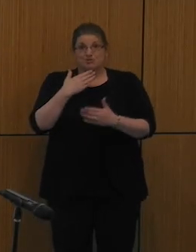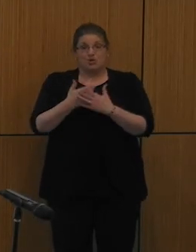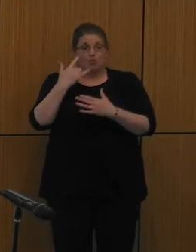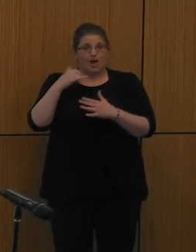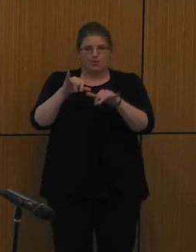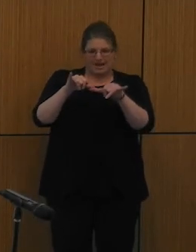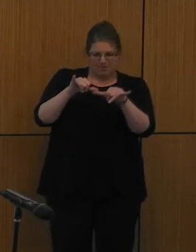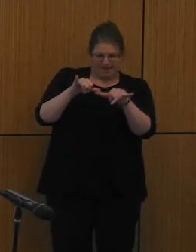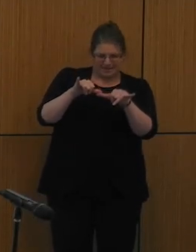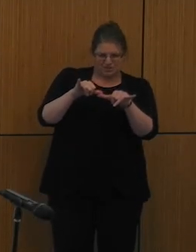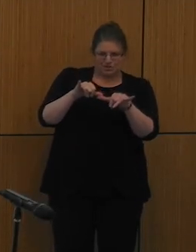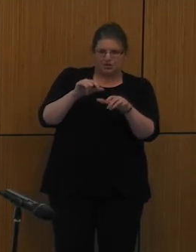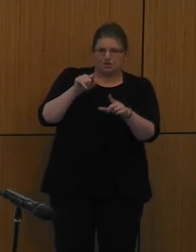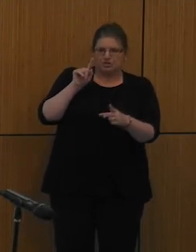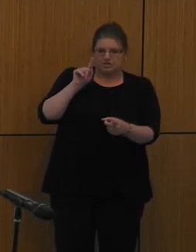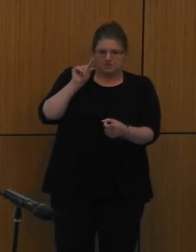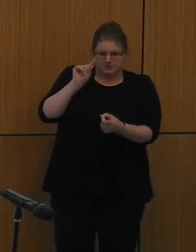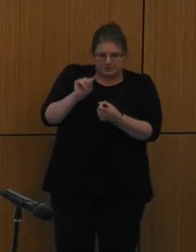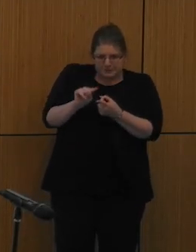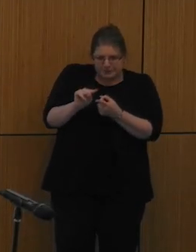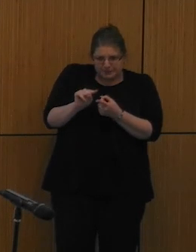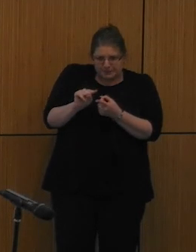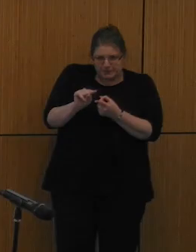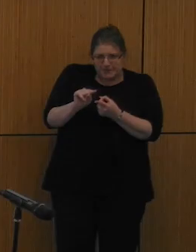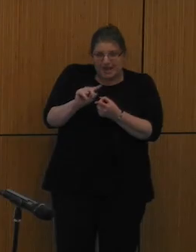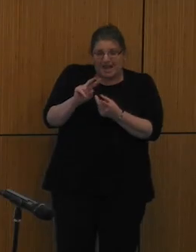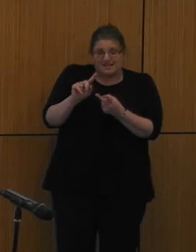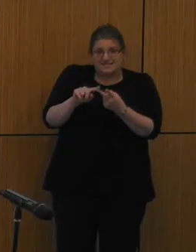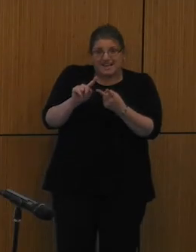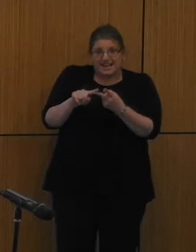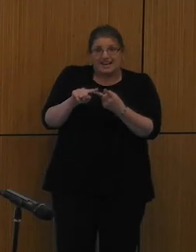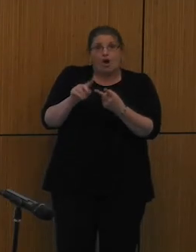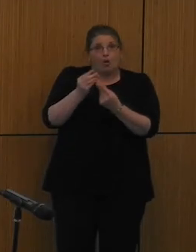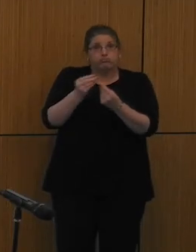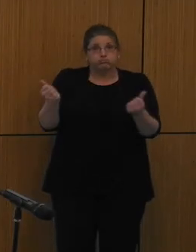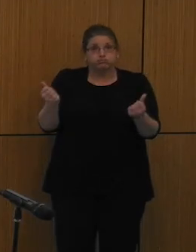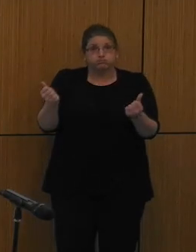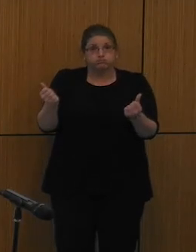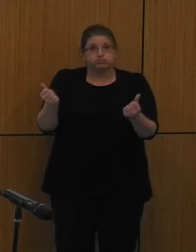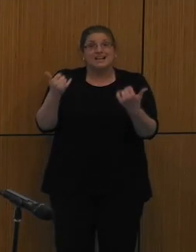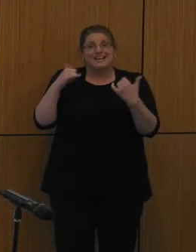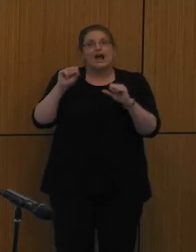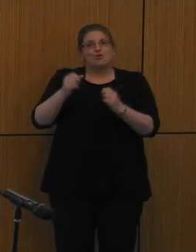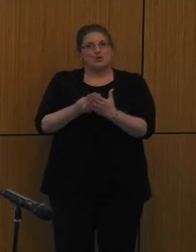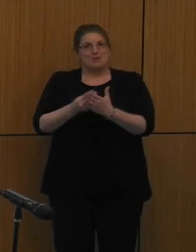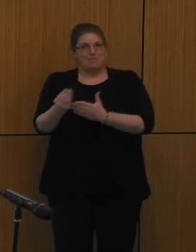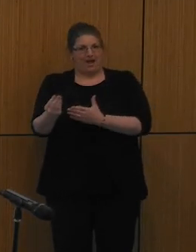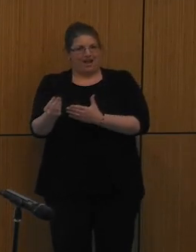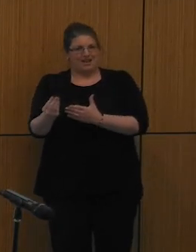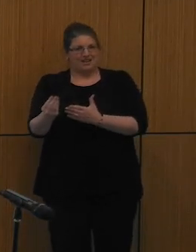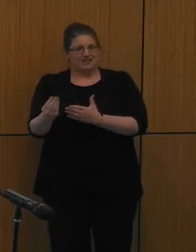okay, this chemical goes away, I can buy PPD since it was discovered. Now you can buy it commercially. But what does it turn into?